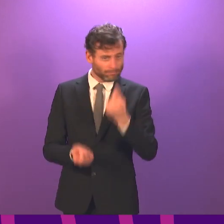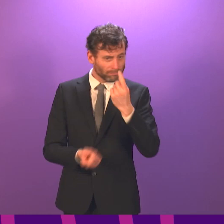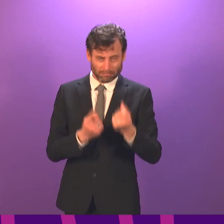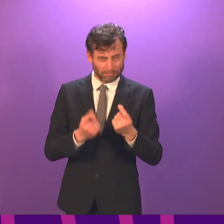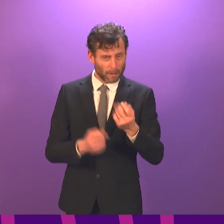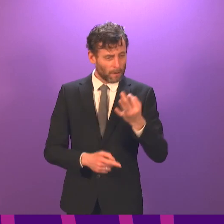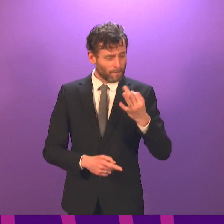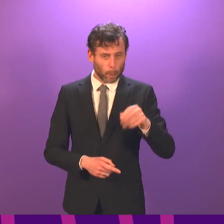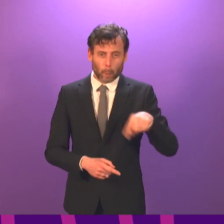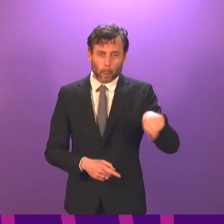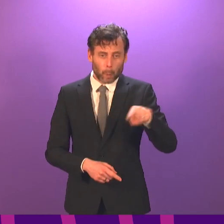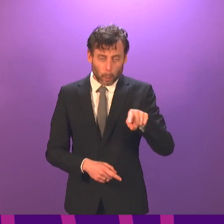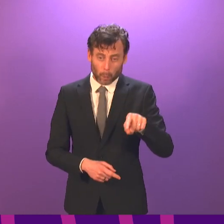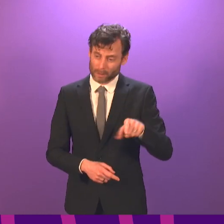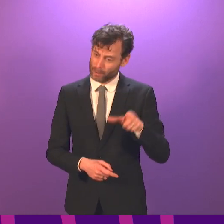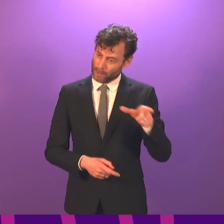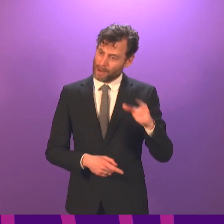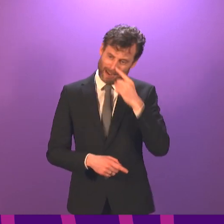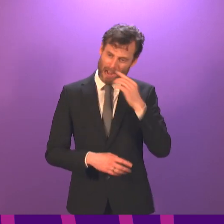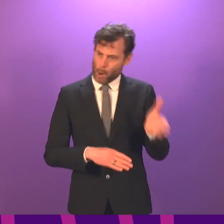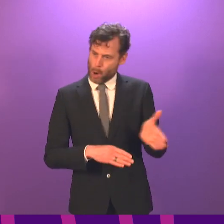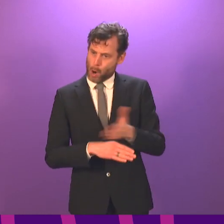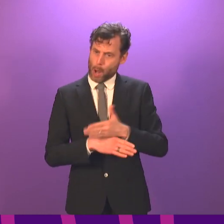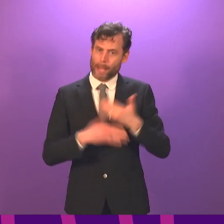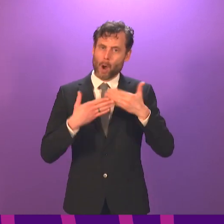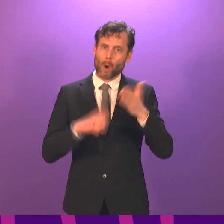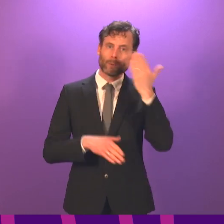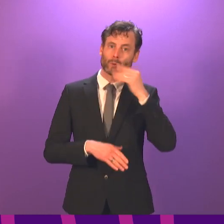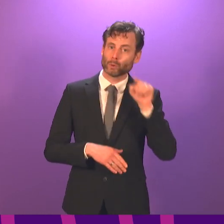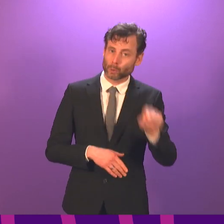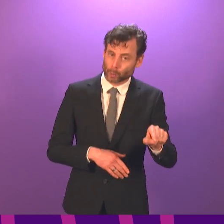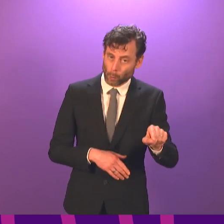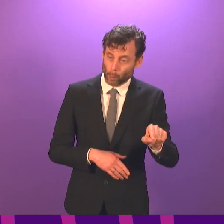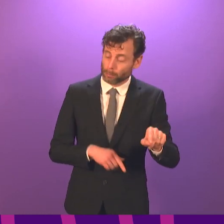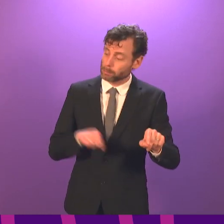cases there? Will the Scottish Government consider the potential for a more general